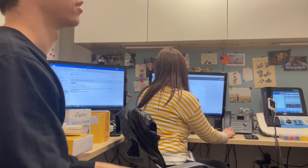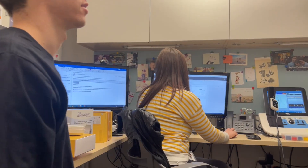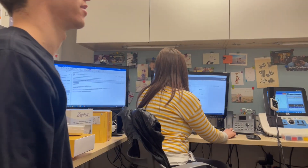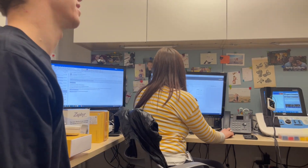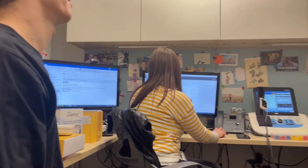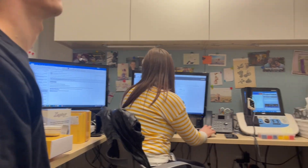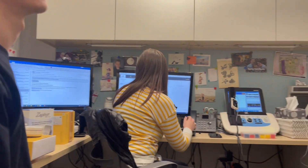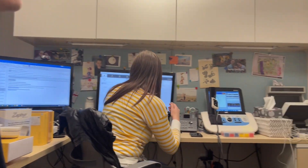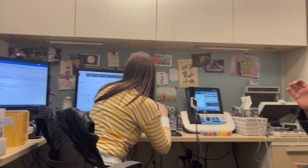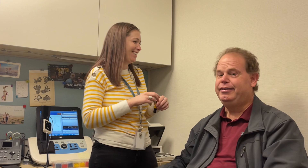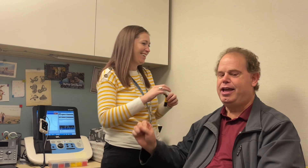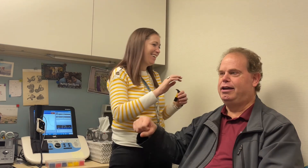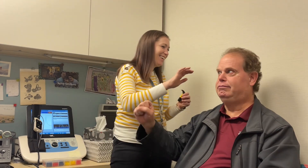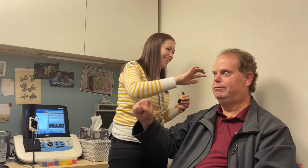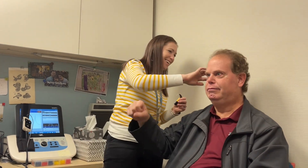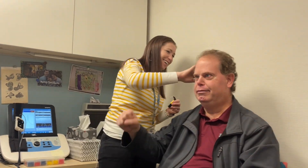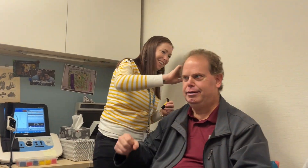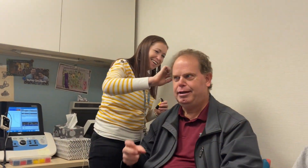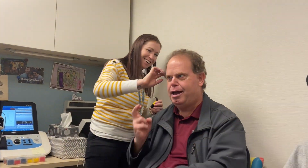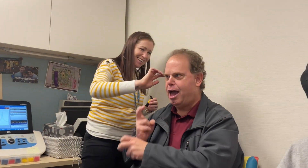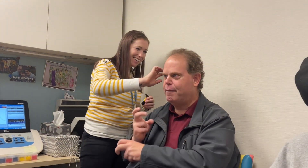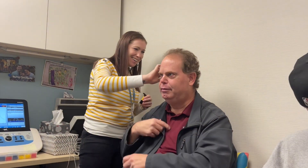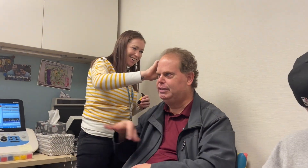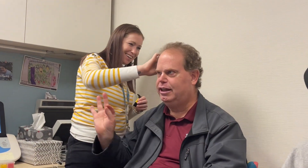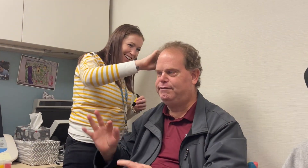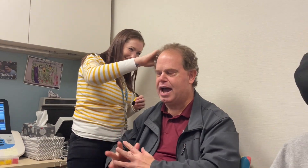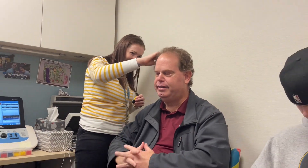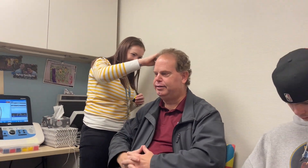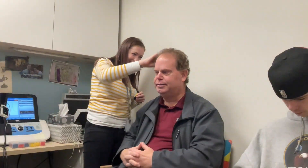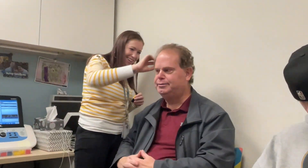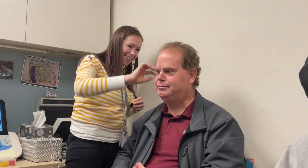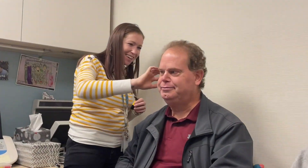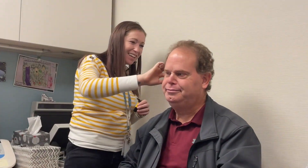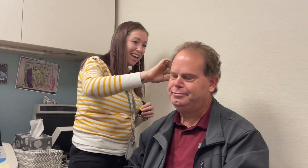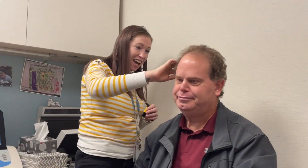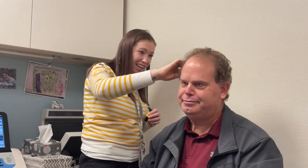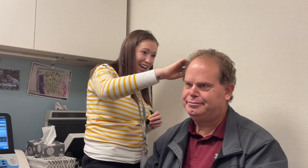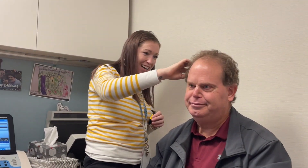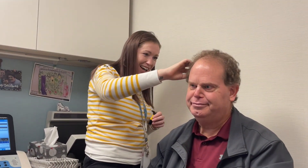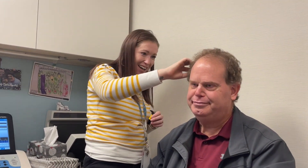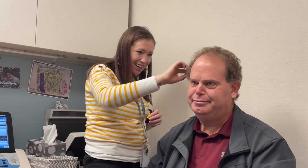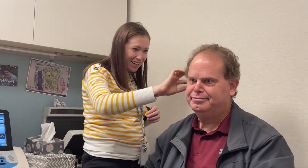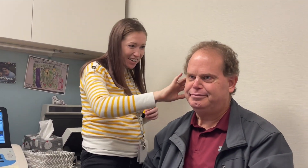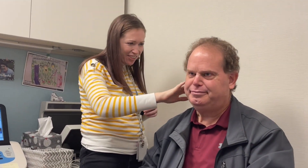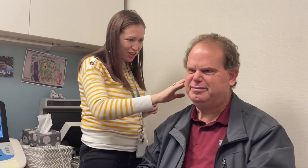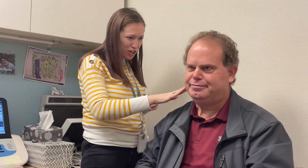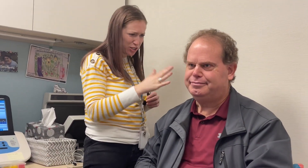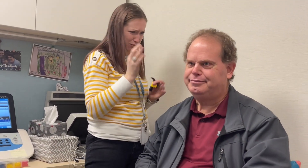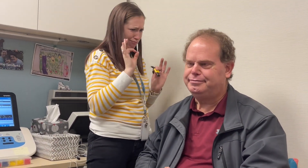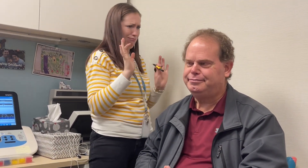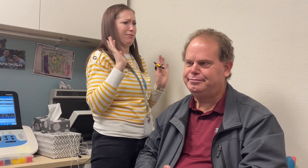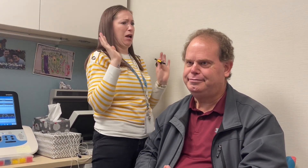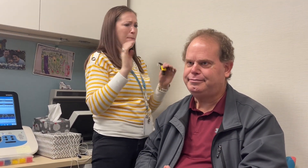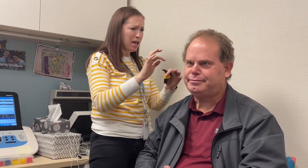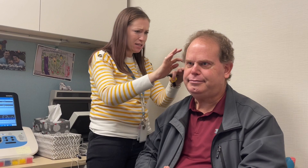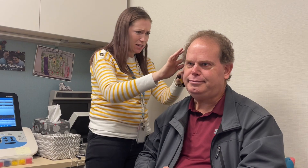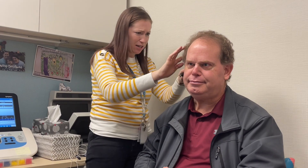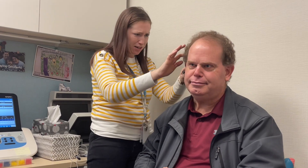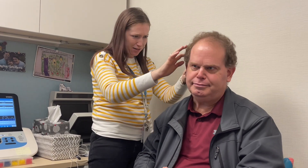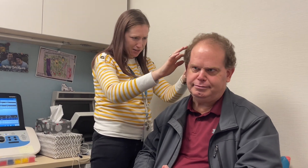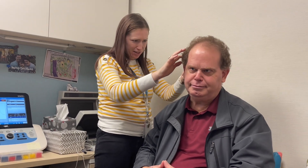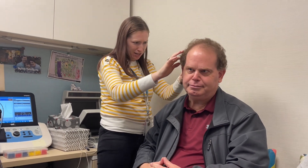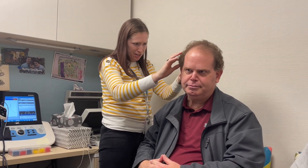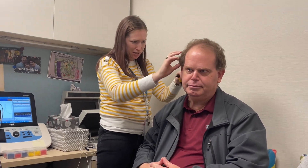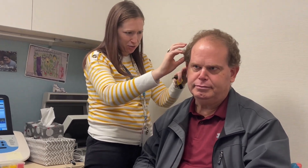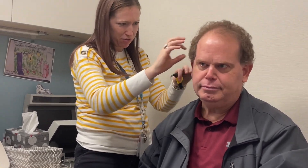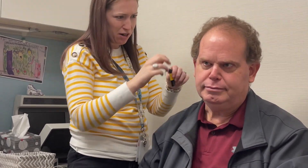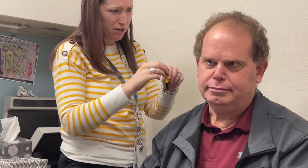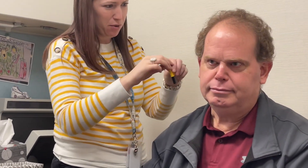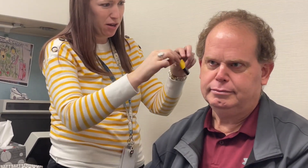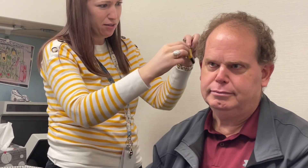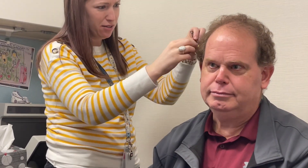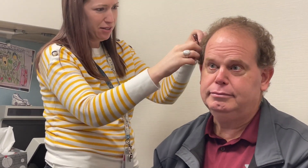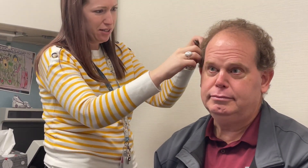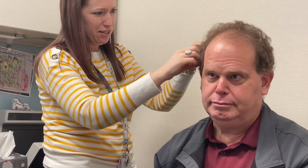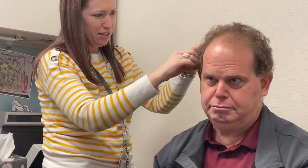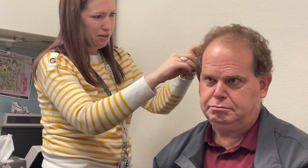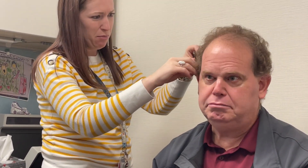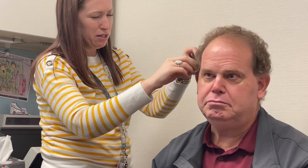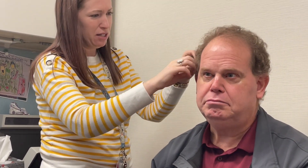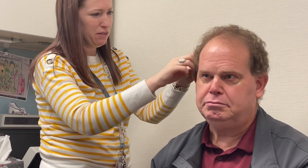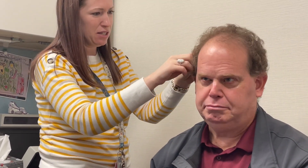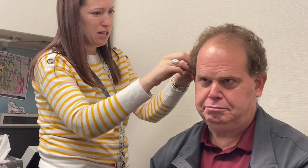all right okay touch me yeah yeah yeah it looks amazing it's healed very well you barely even see